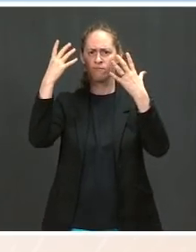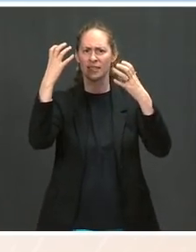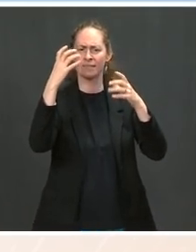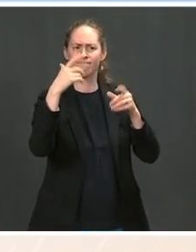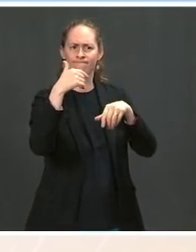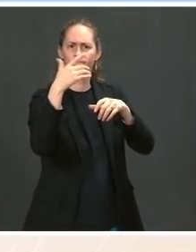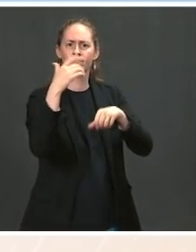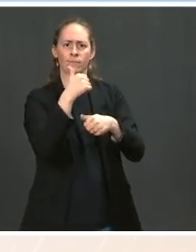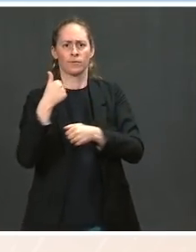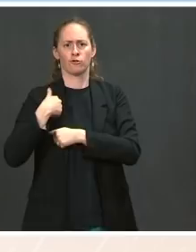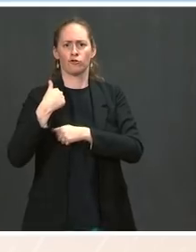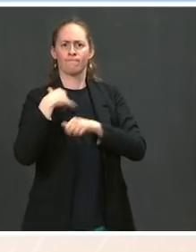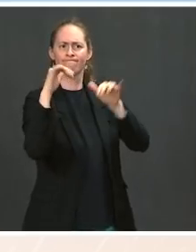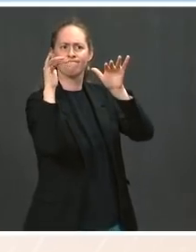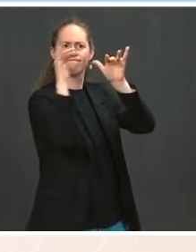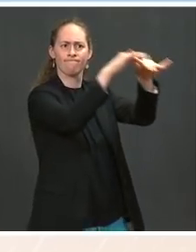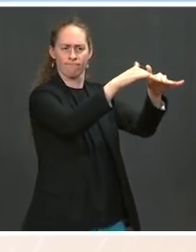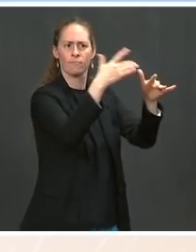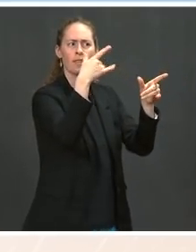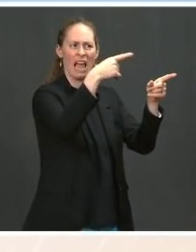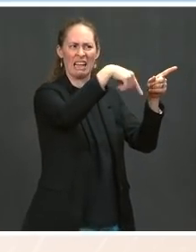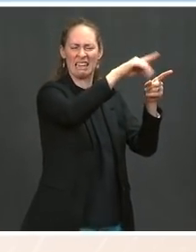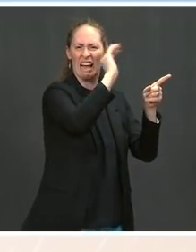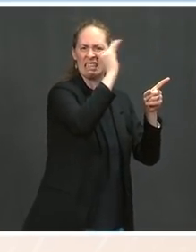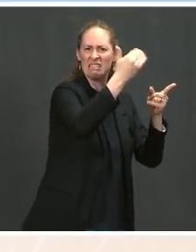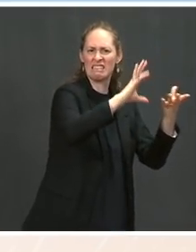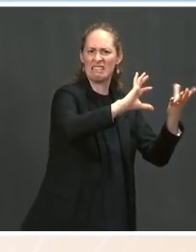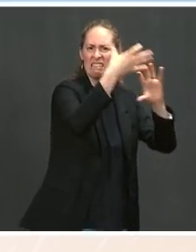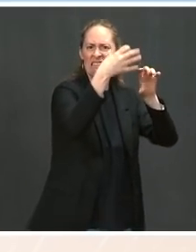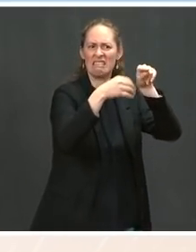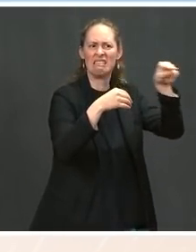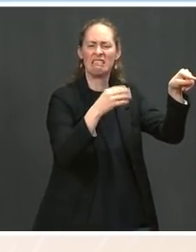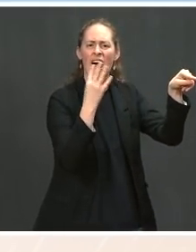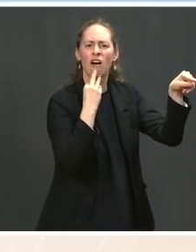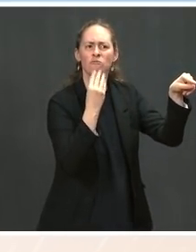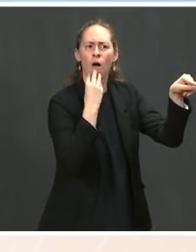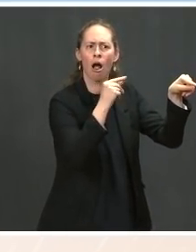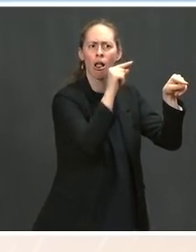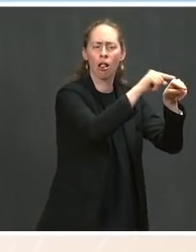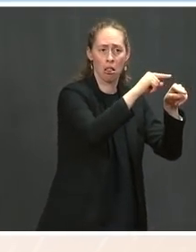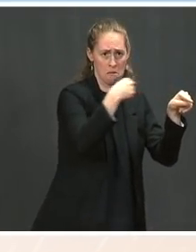had a conversation with Israel about refraining from further attacks as he tries to broker a nuclear deal?